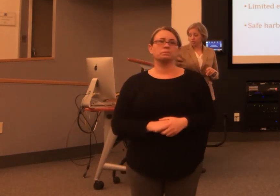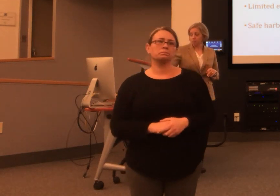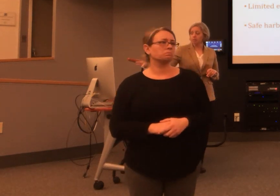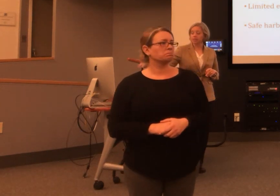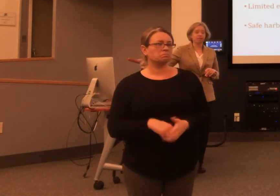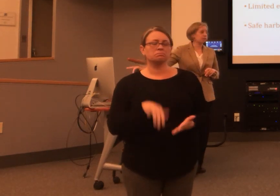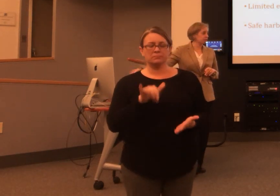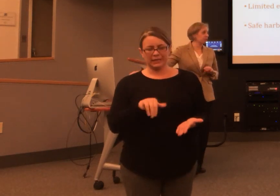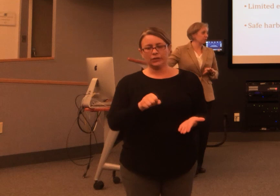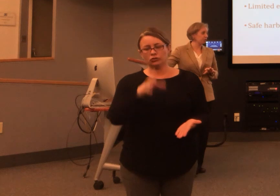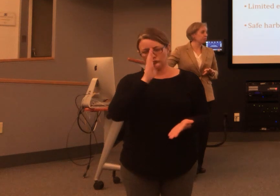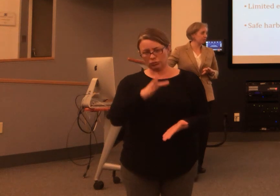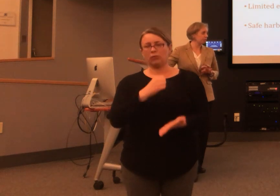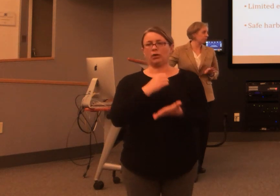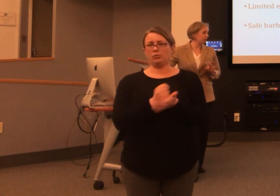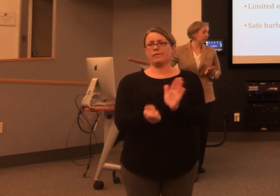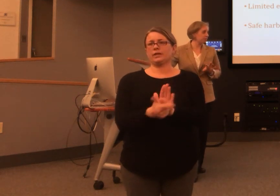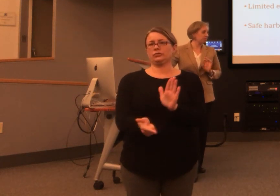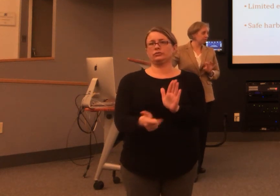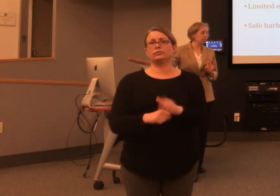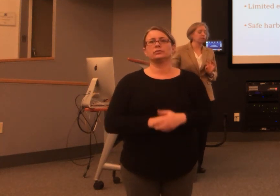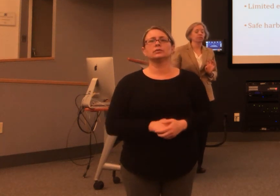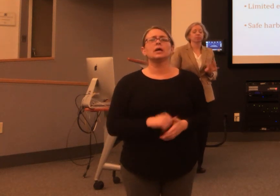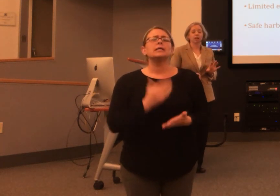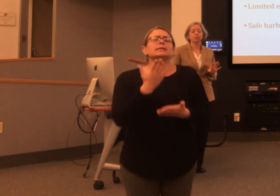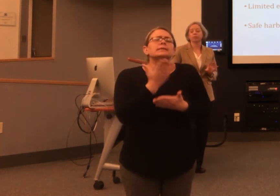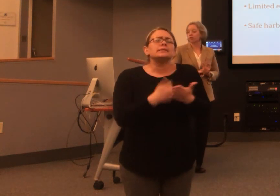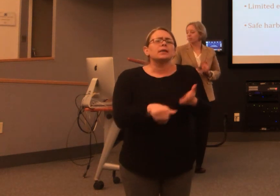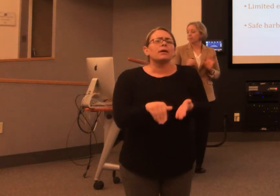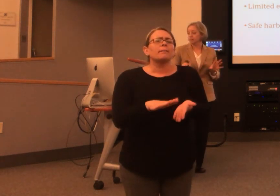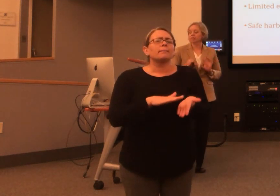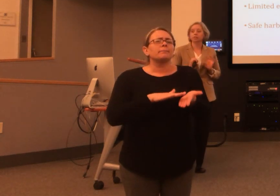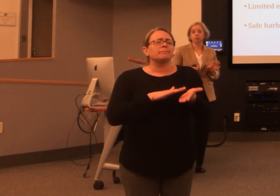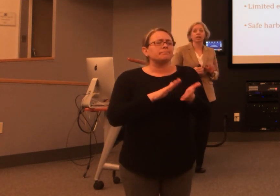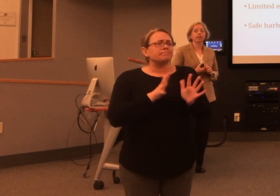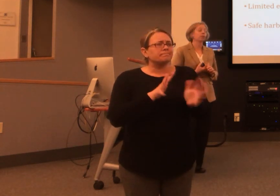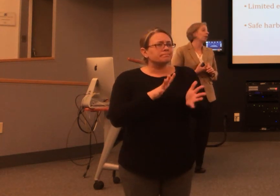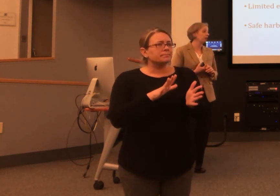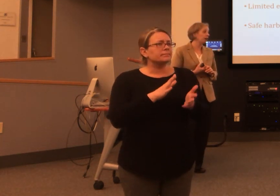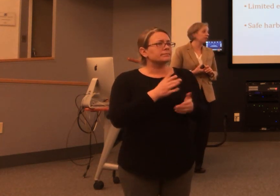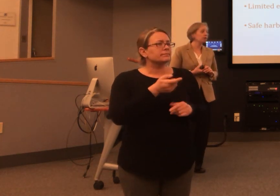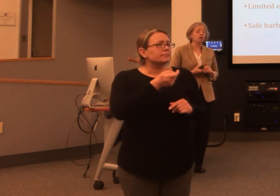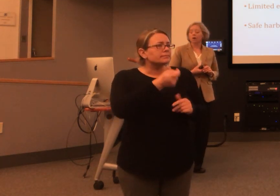There are some limited exemptions for film studies programs. Somebody lobbied for it but basically you can't get around that.